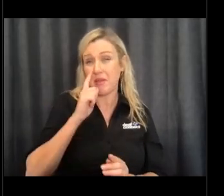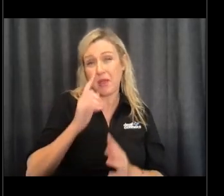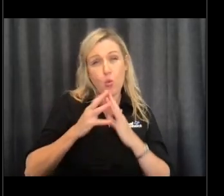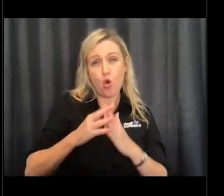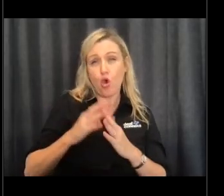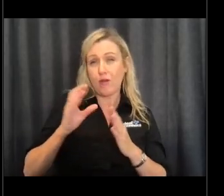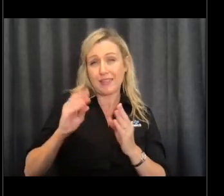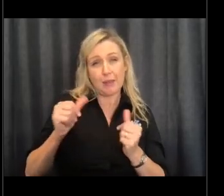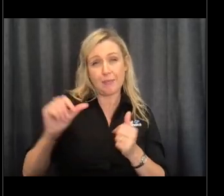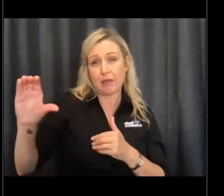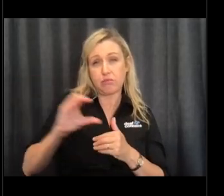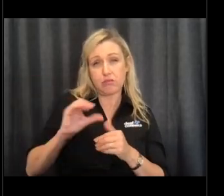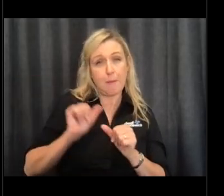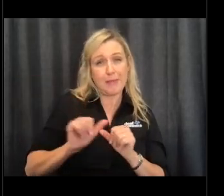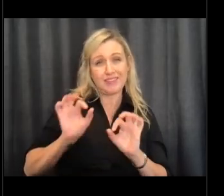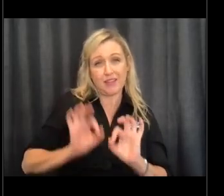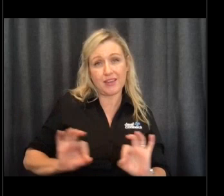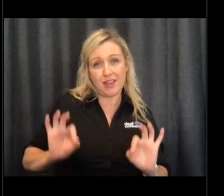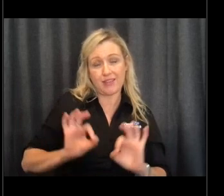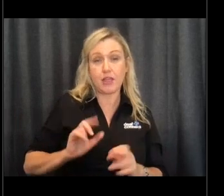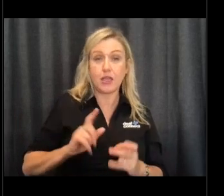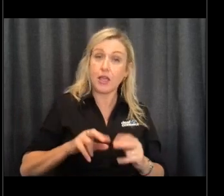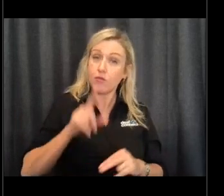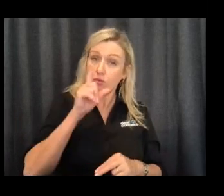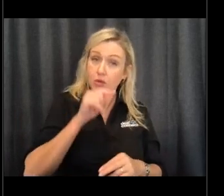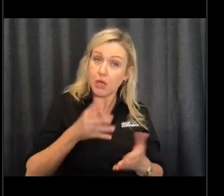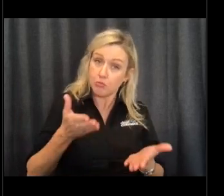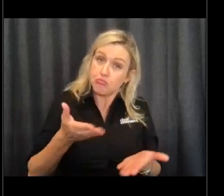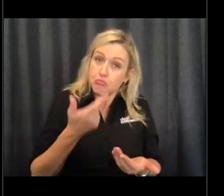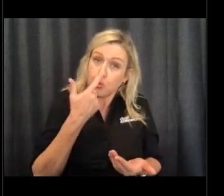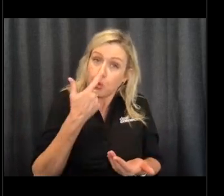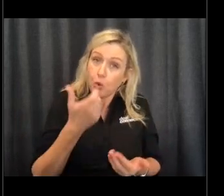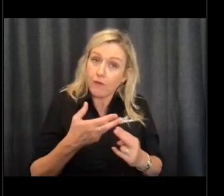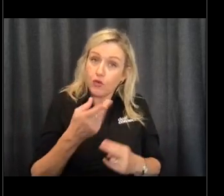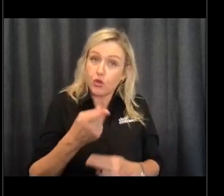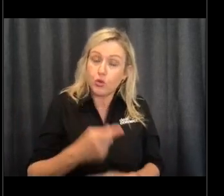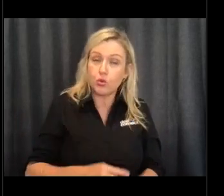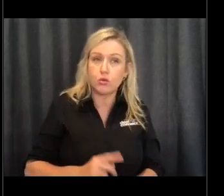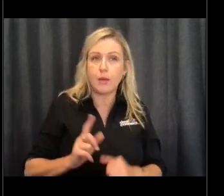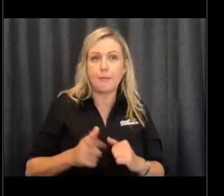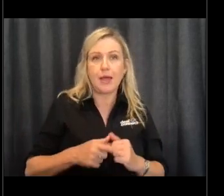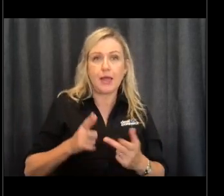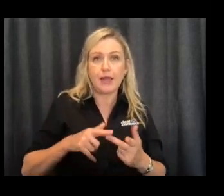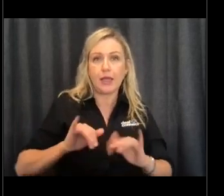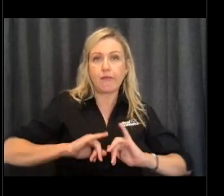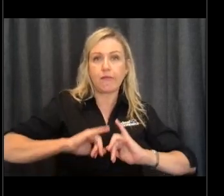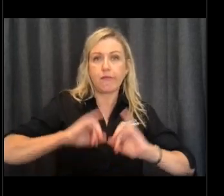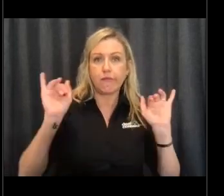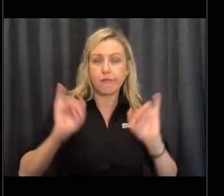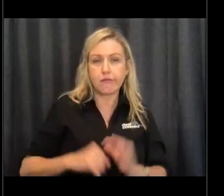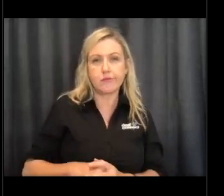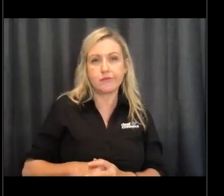If you can get away with that good luck to you but in the event of a total destruction